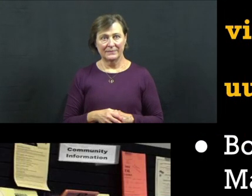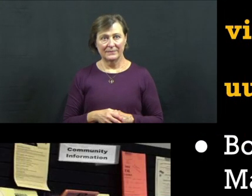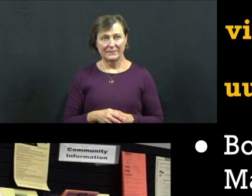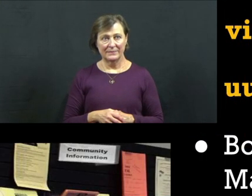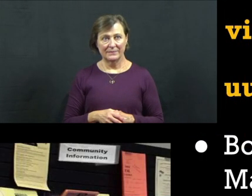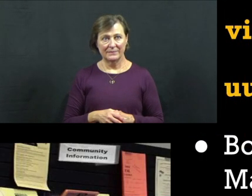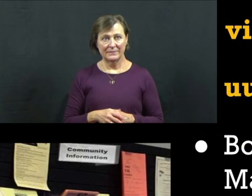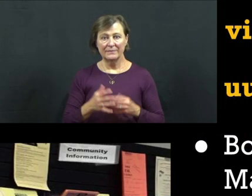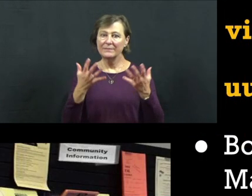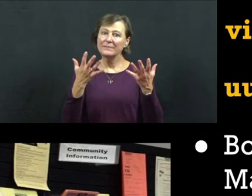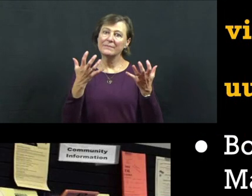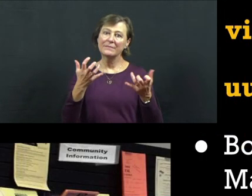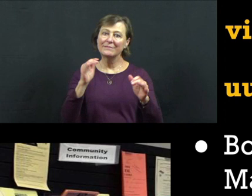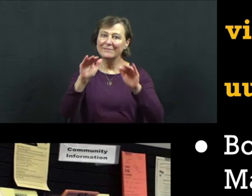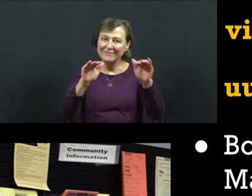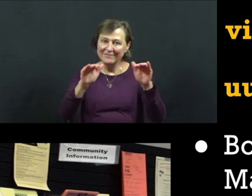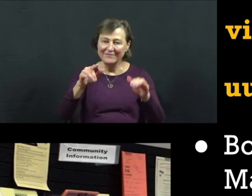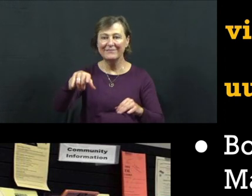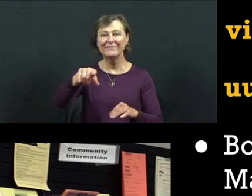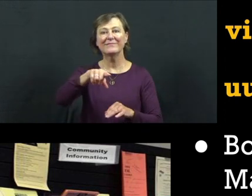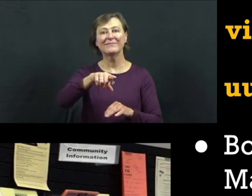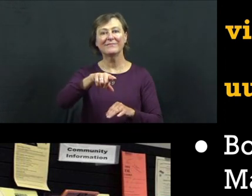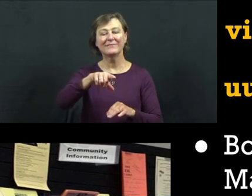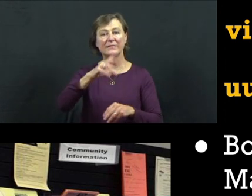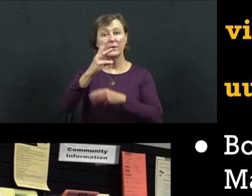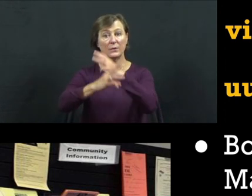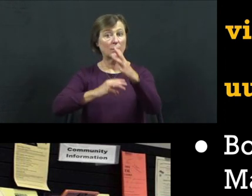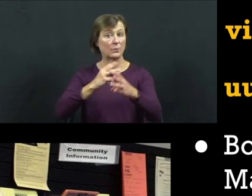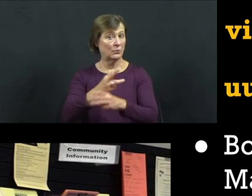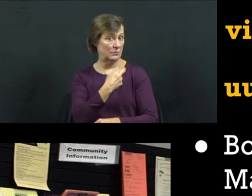I want to remind you of the World Religions